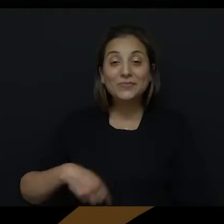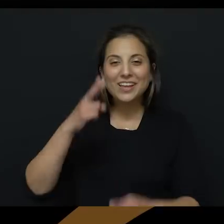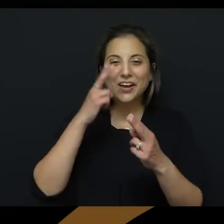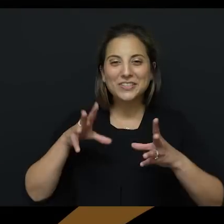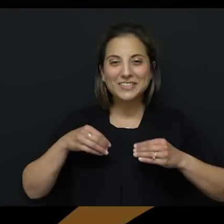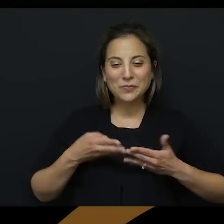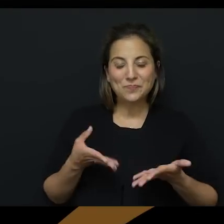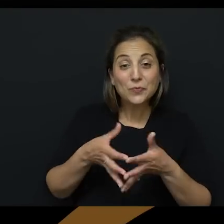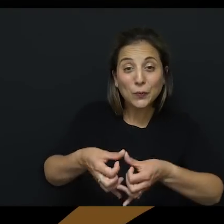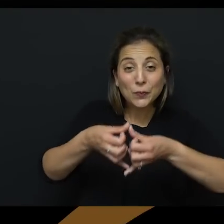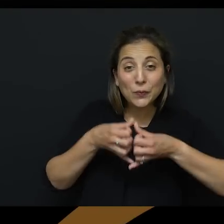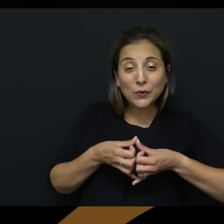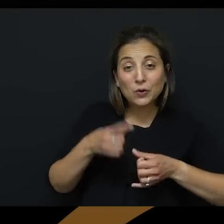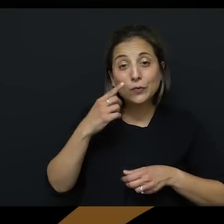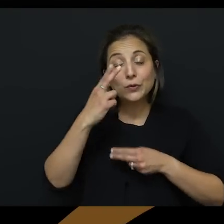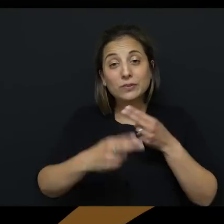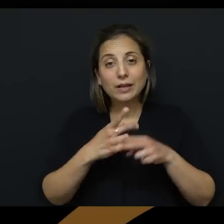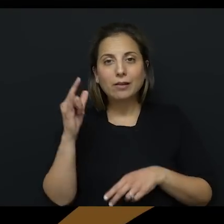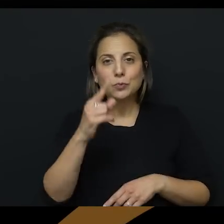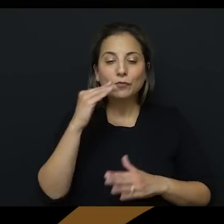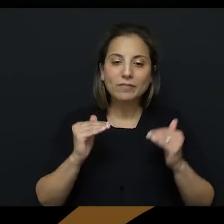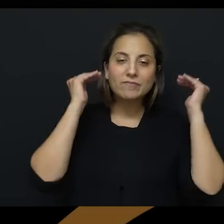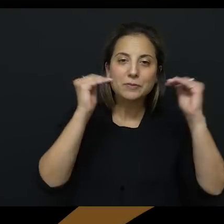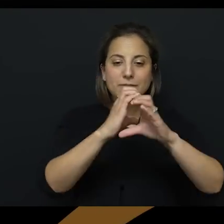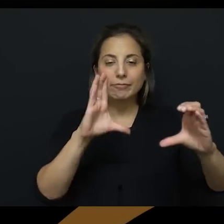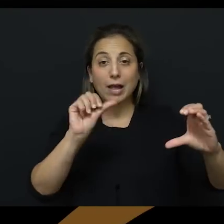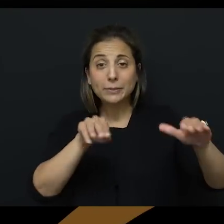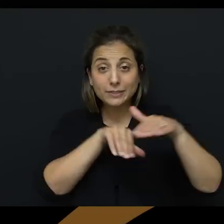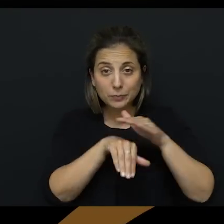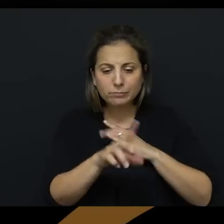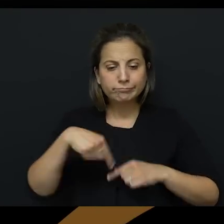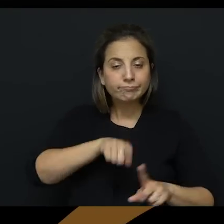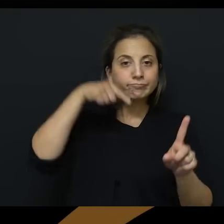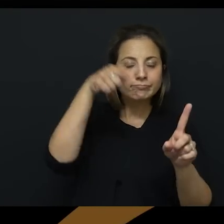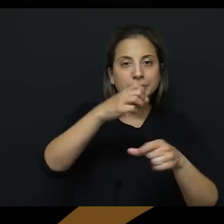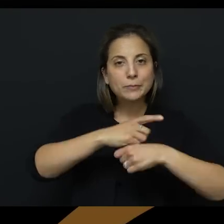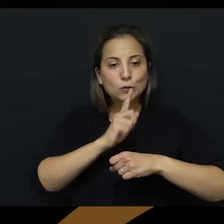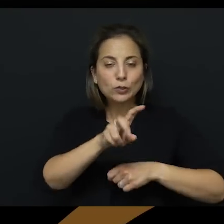We're honored to accept this award on behalf of United Airlines for our advancements in cabin accessibility.